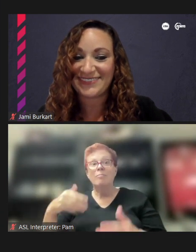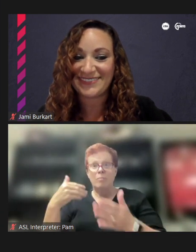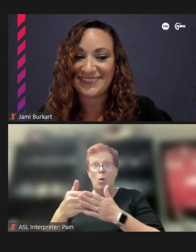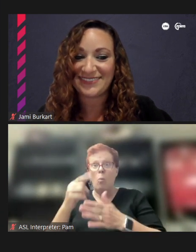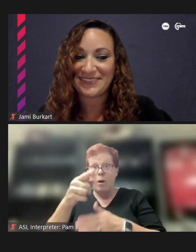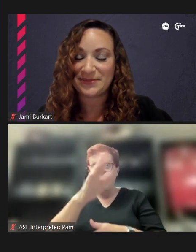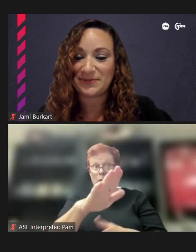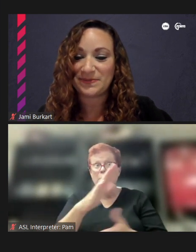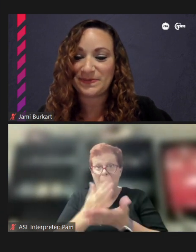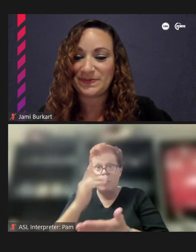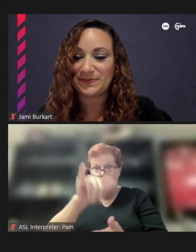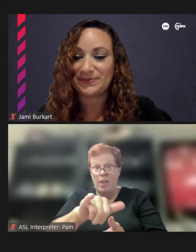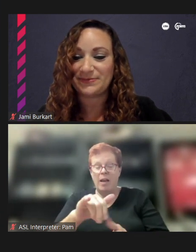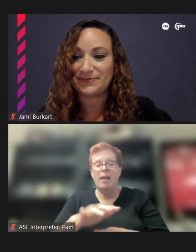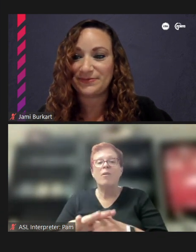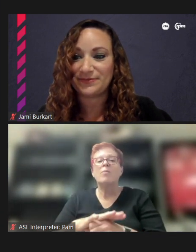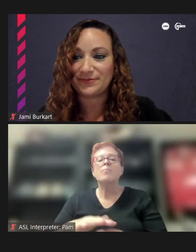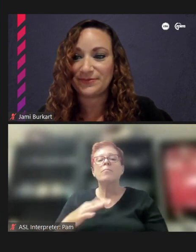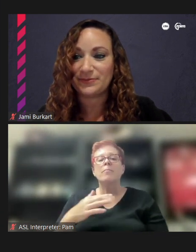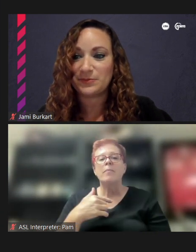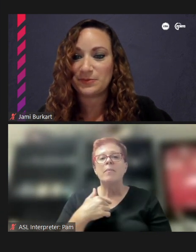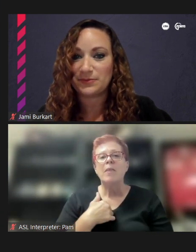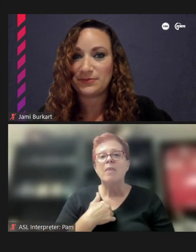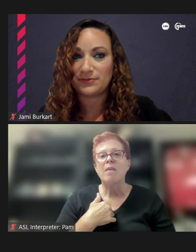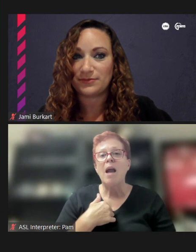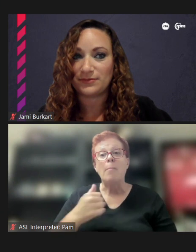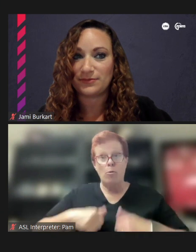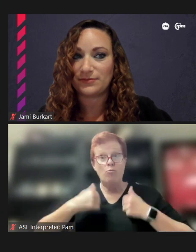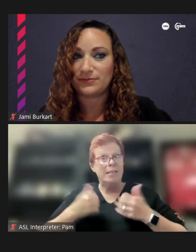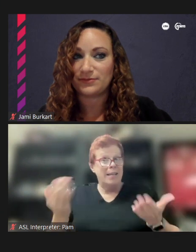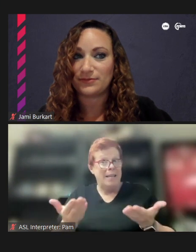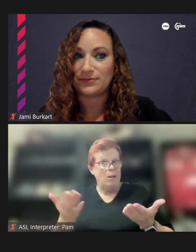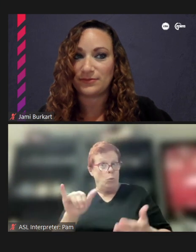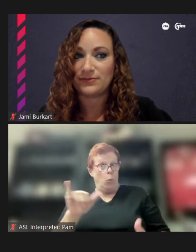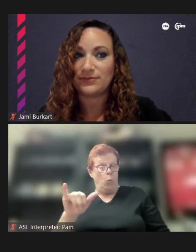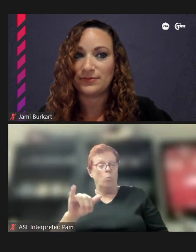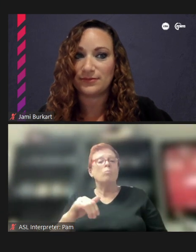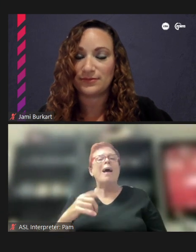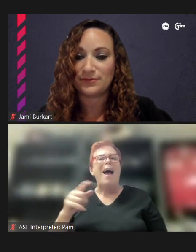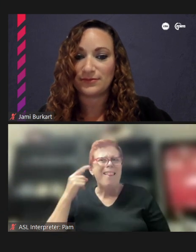For me, I'm also a resident right here, and I think he nailed it with talking about the